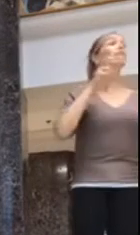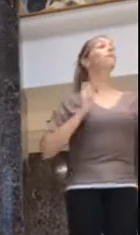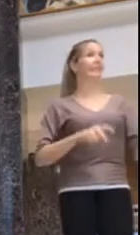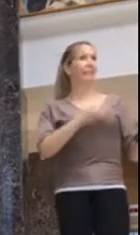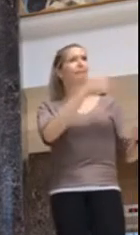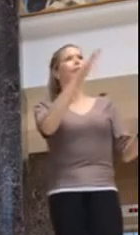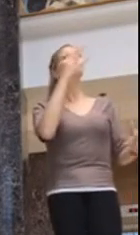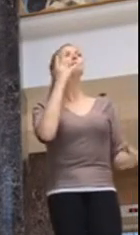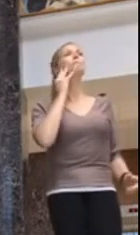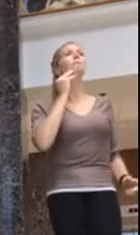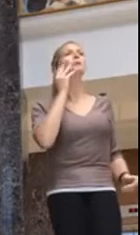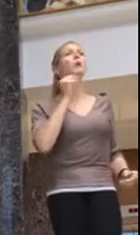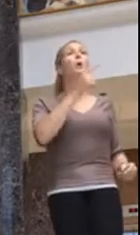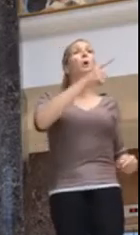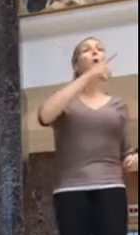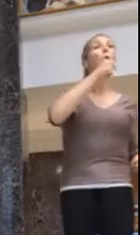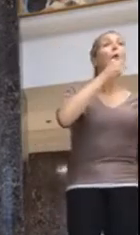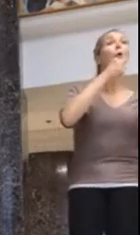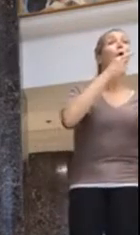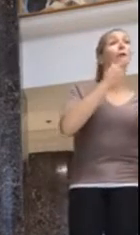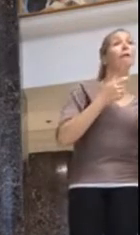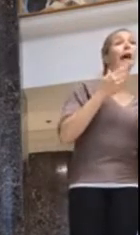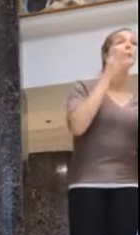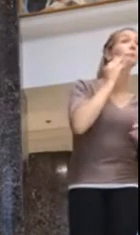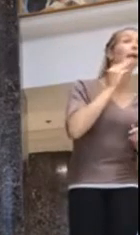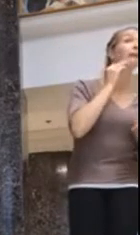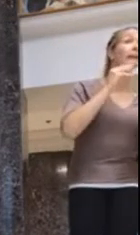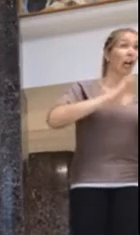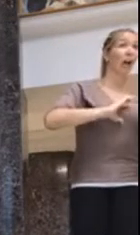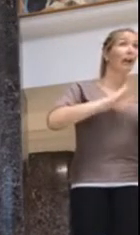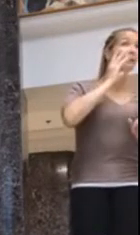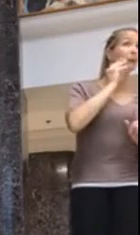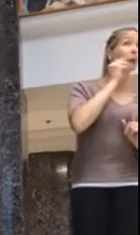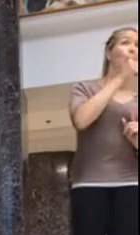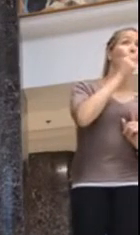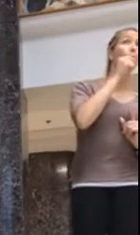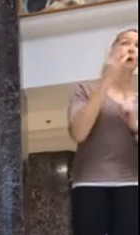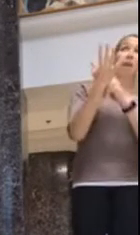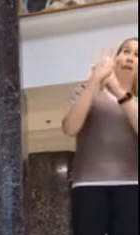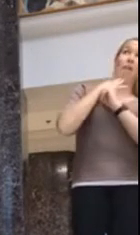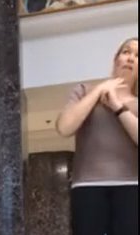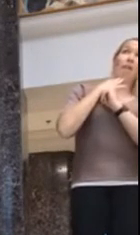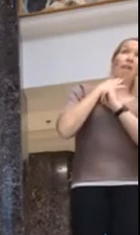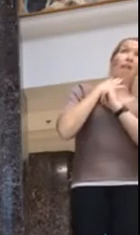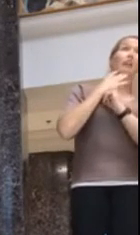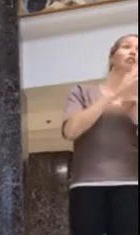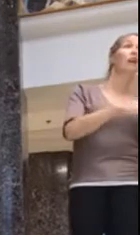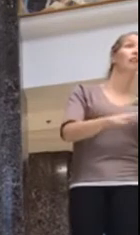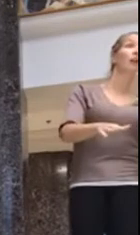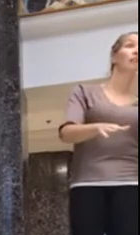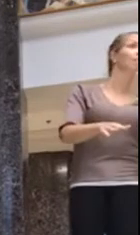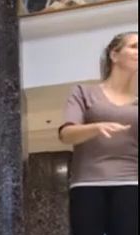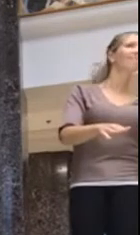are doing this to him. These are adults that oppressing him, a seven year old child.